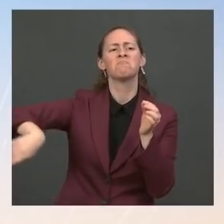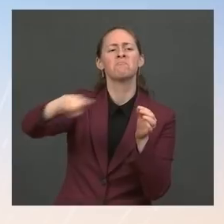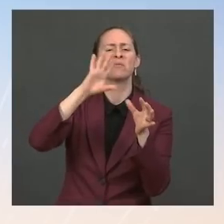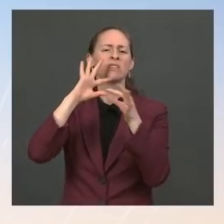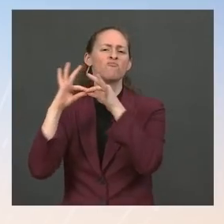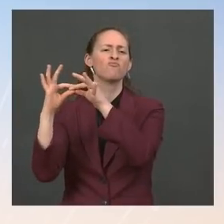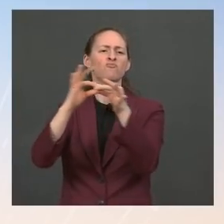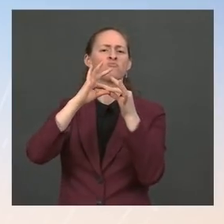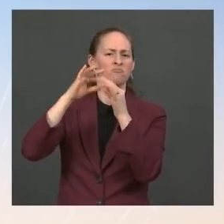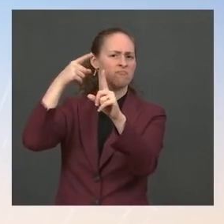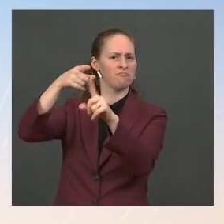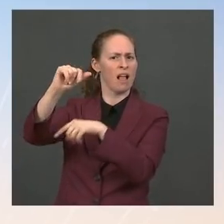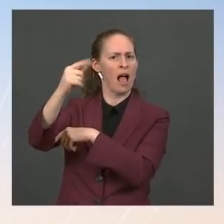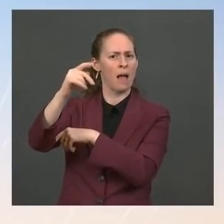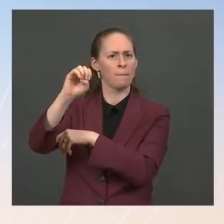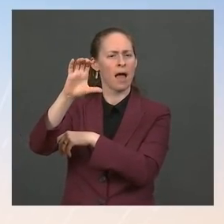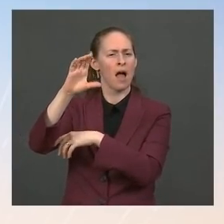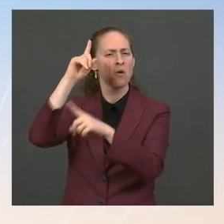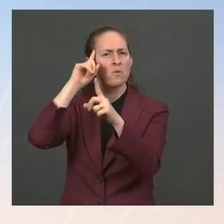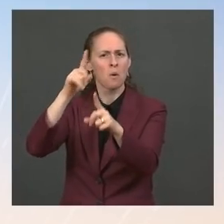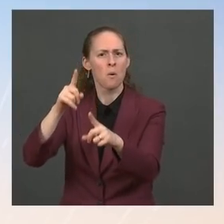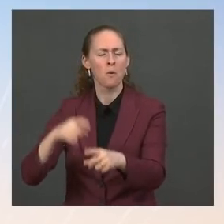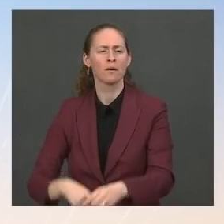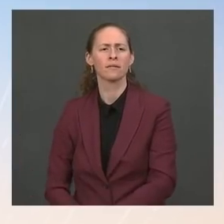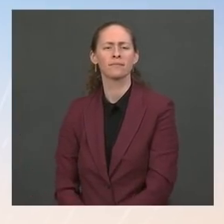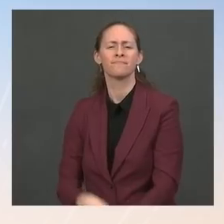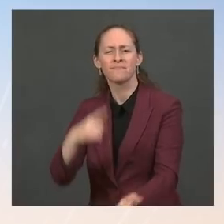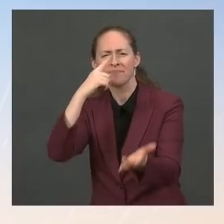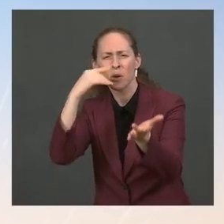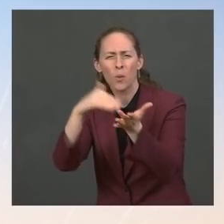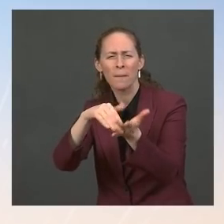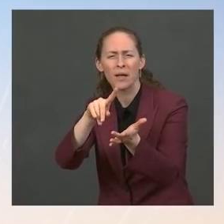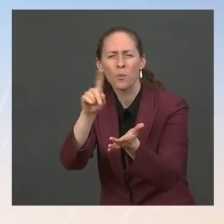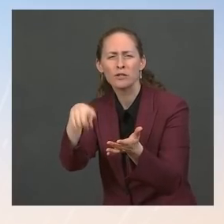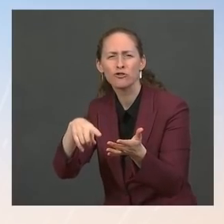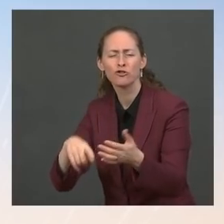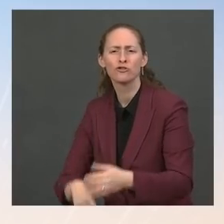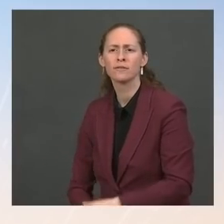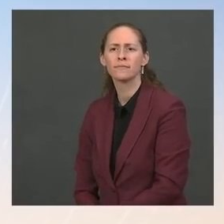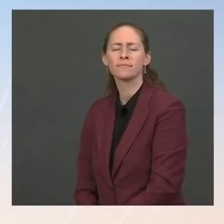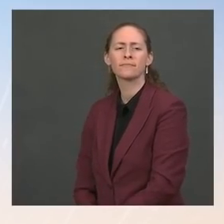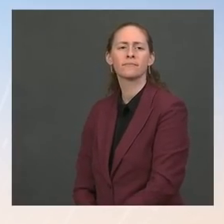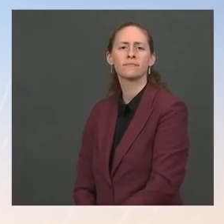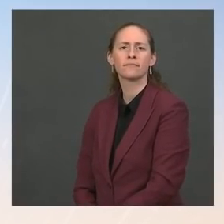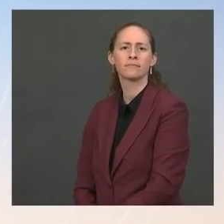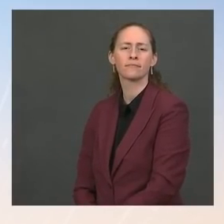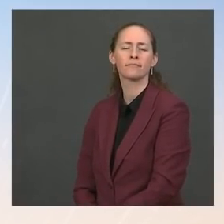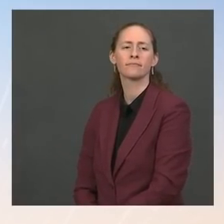say it one more time. I apologize. The Press: that Russian troop buildup on Ukraine concerns the U.S. government